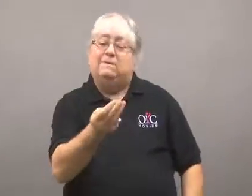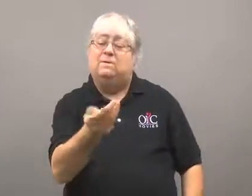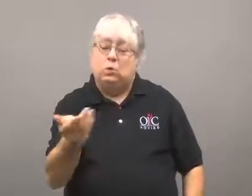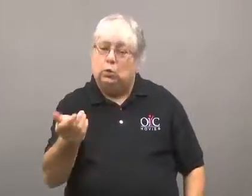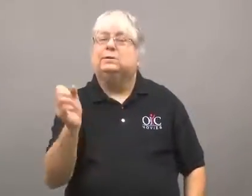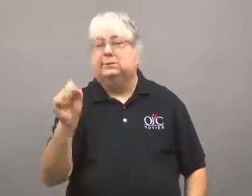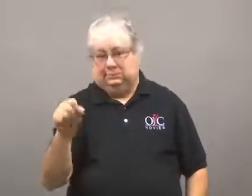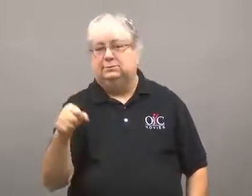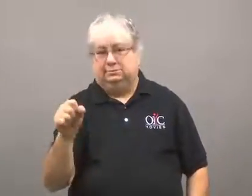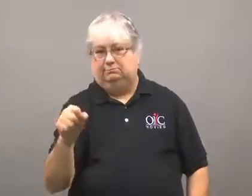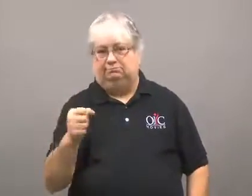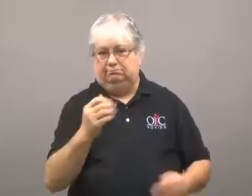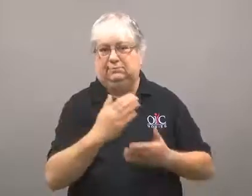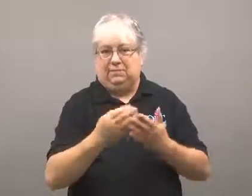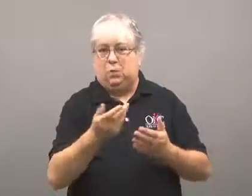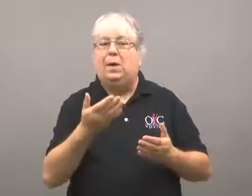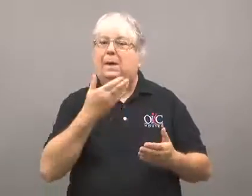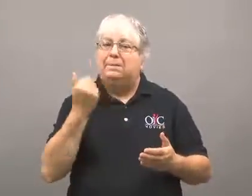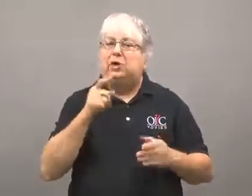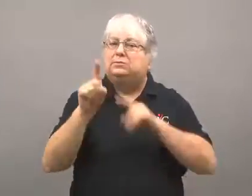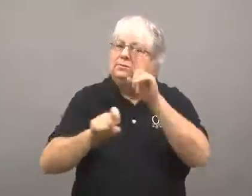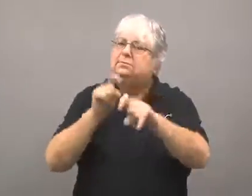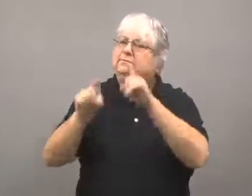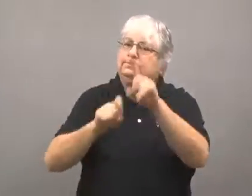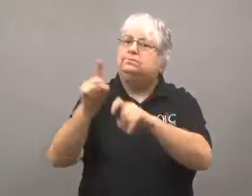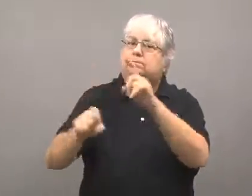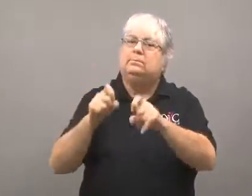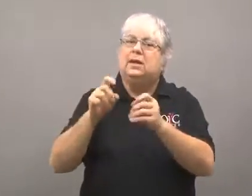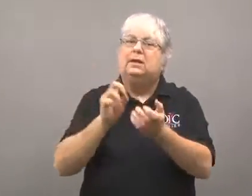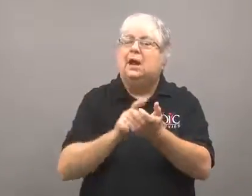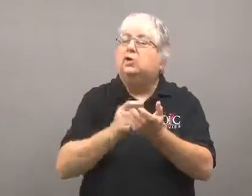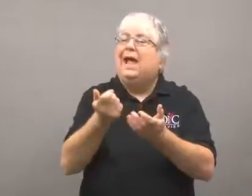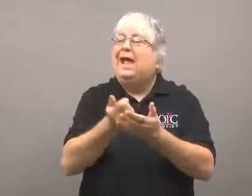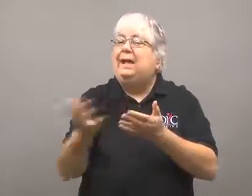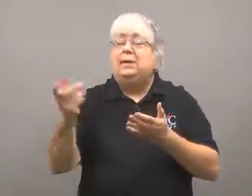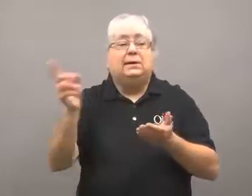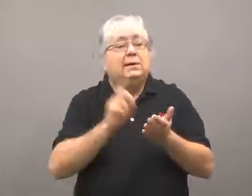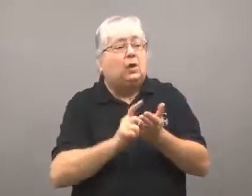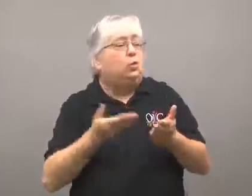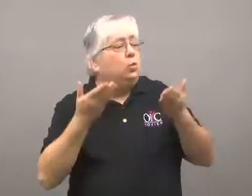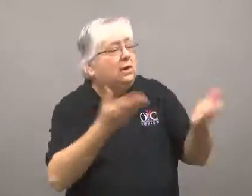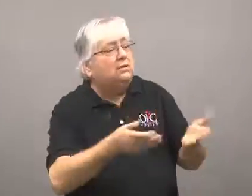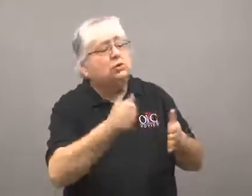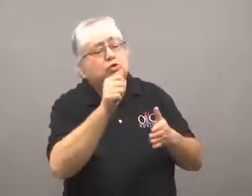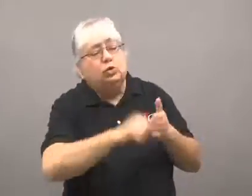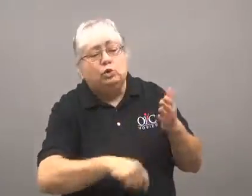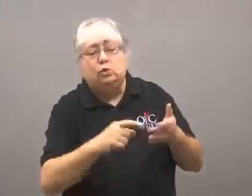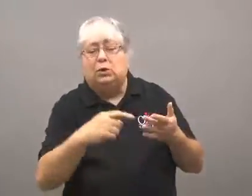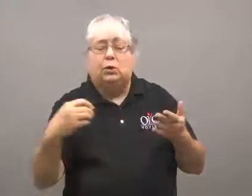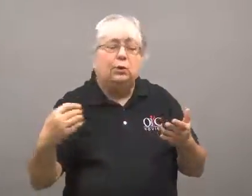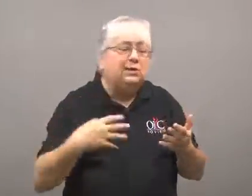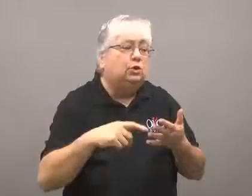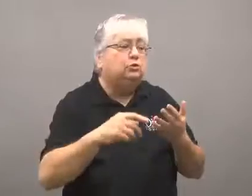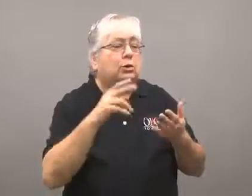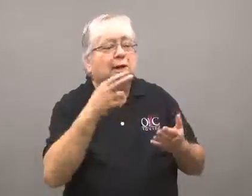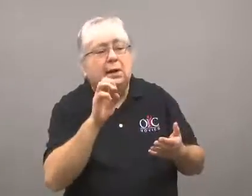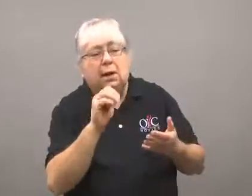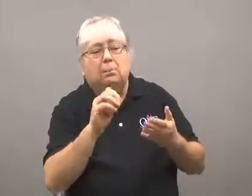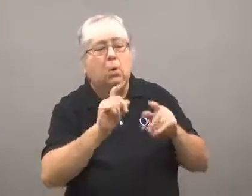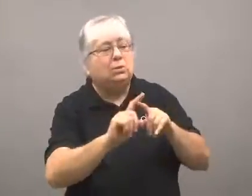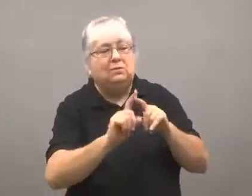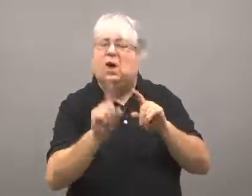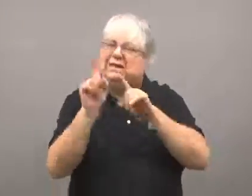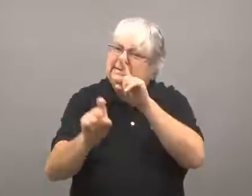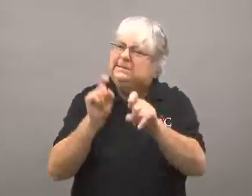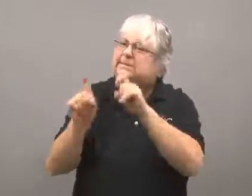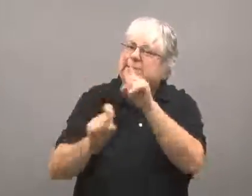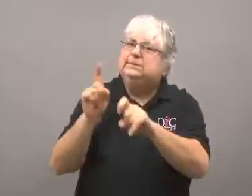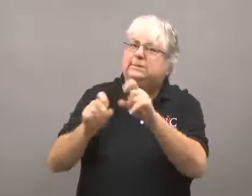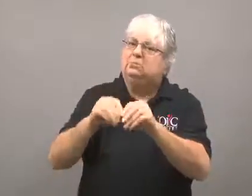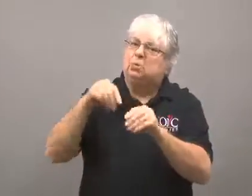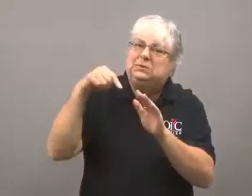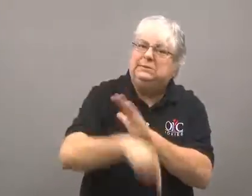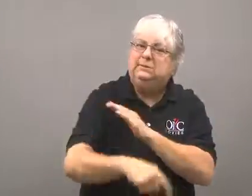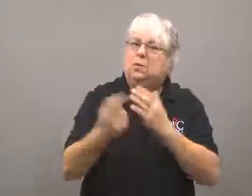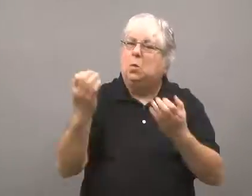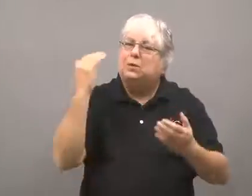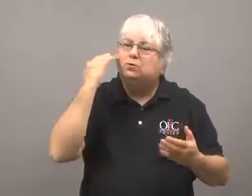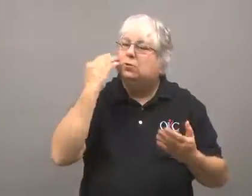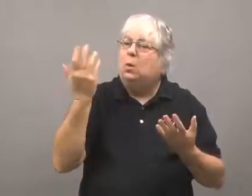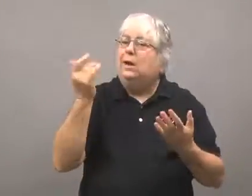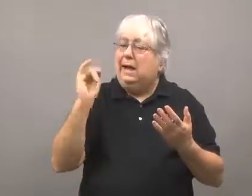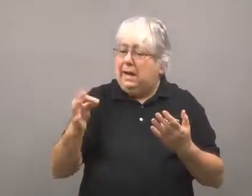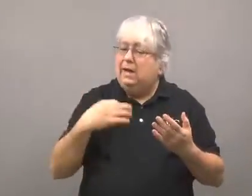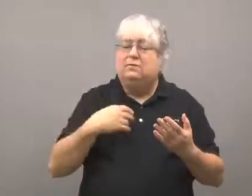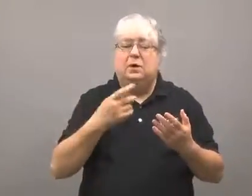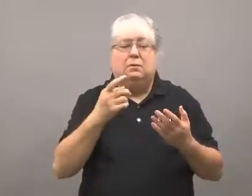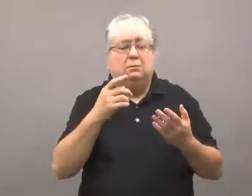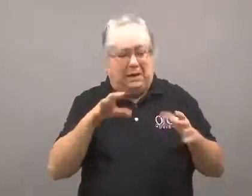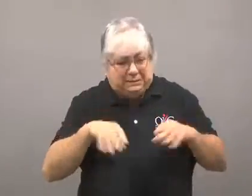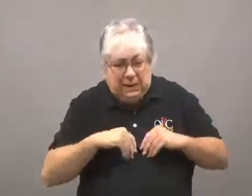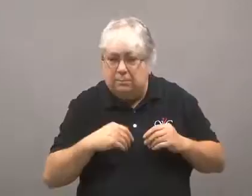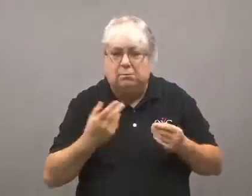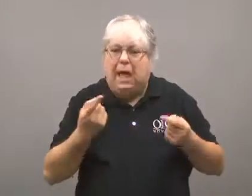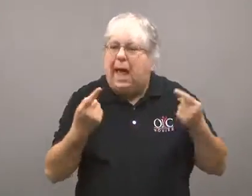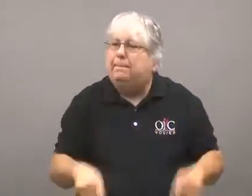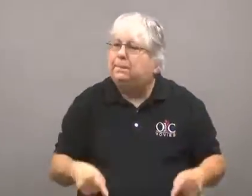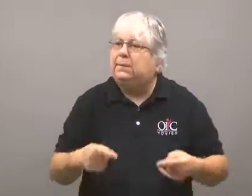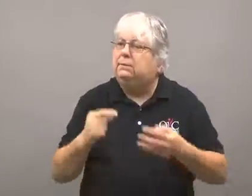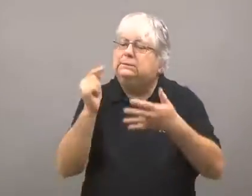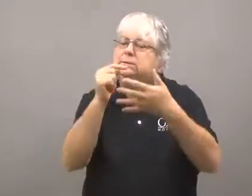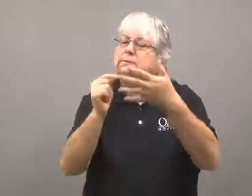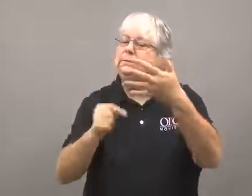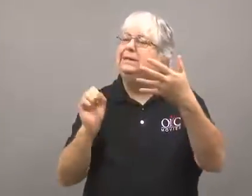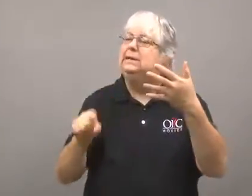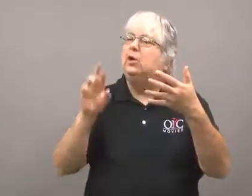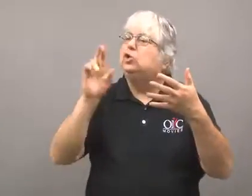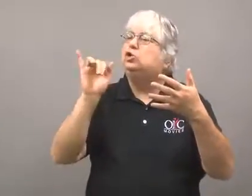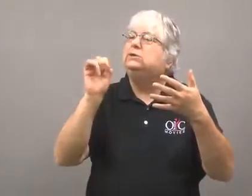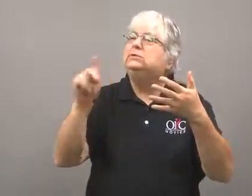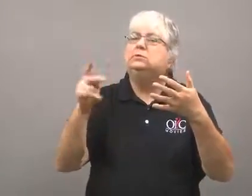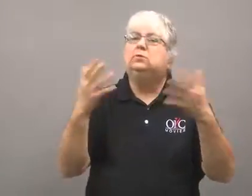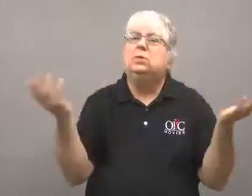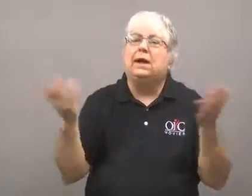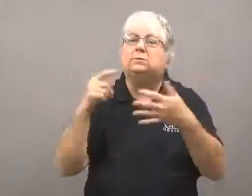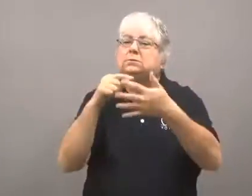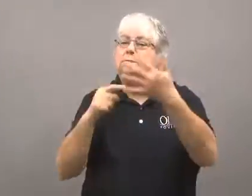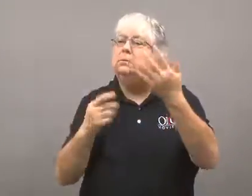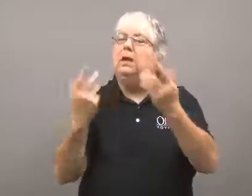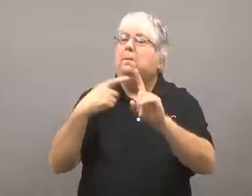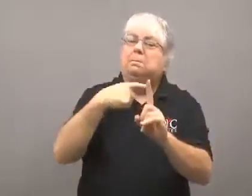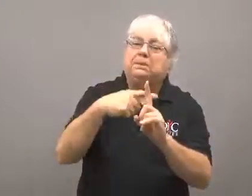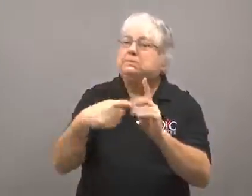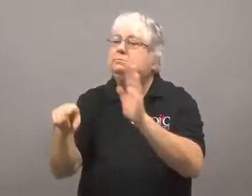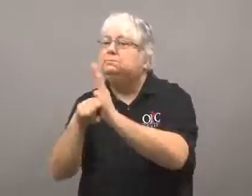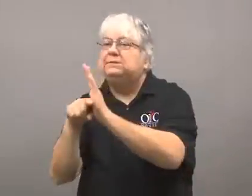My point is not all women will have a problem with radiation like I did, only a few. Whatever treatment the doctor recomments, be SURE to ask questions.